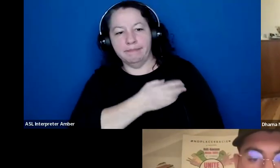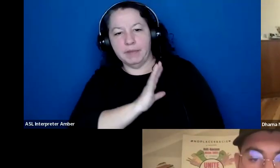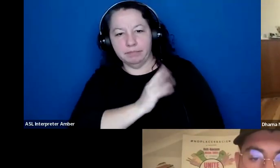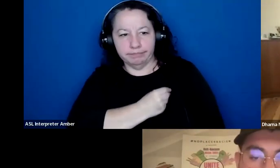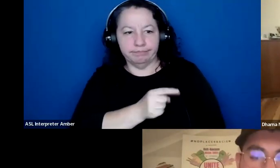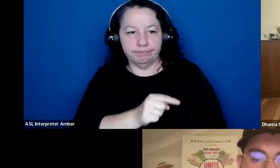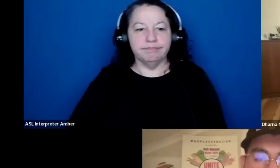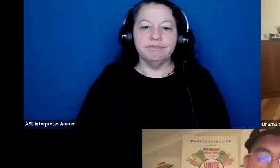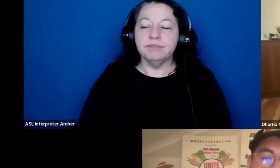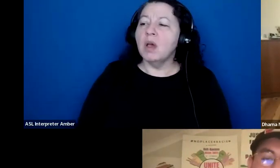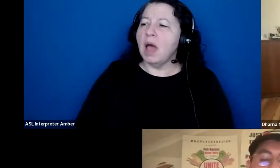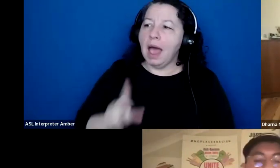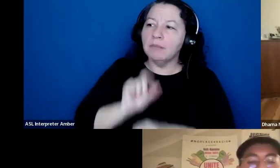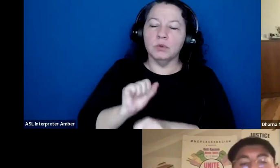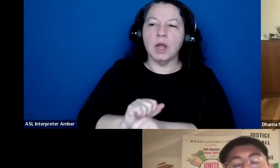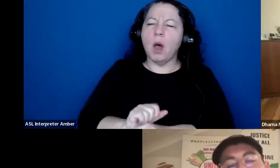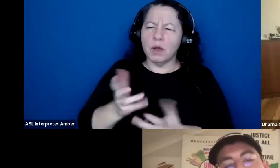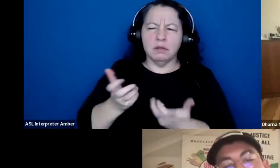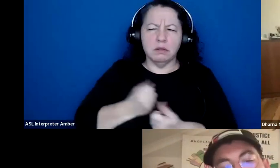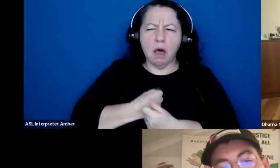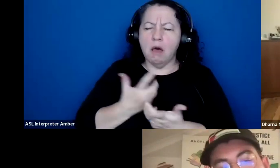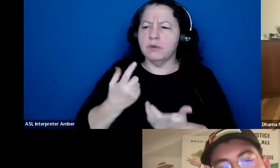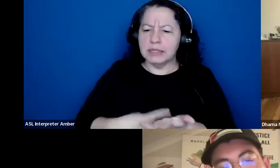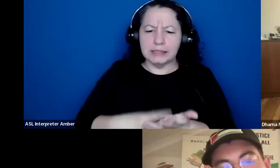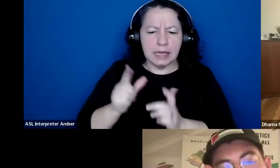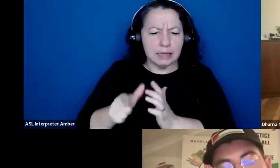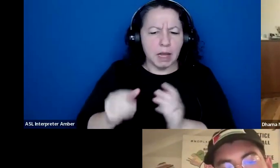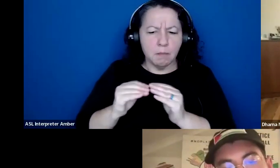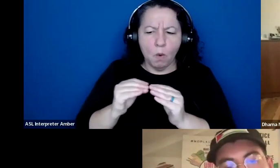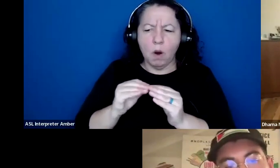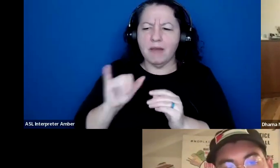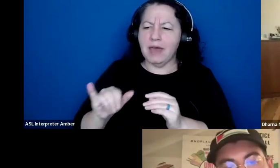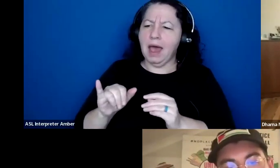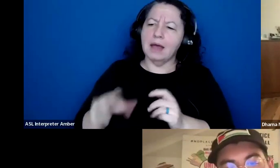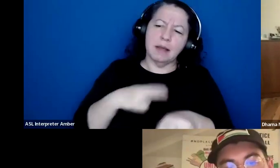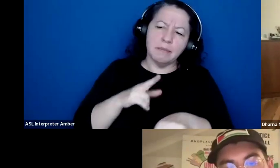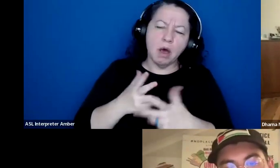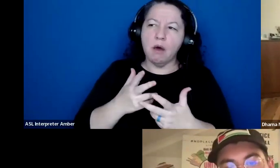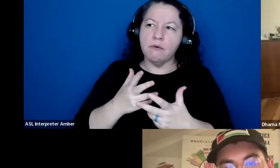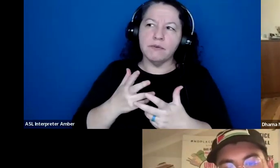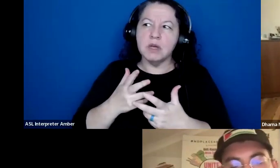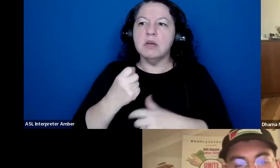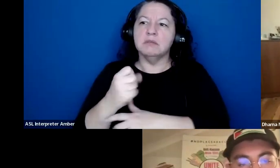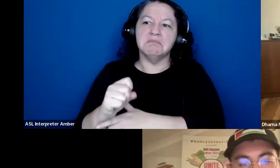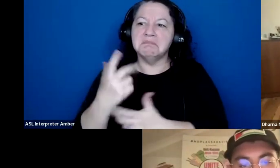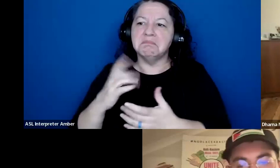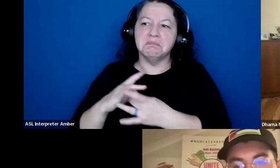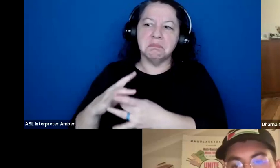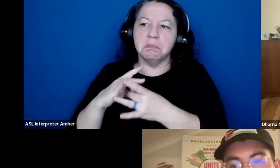to talk a little bit about how that sort of international movement of solidarity could extend to other conflicts and other oppressed people across the globe.